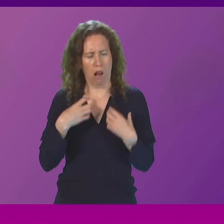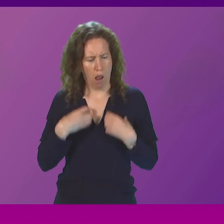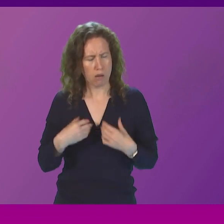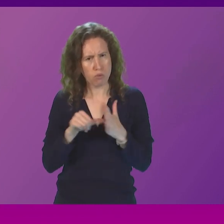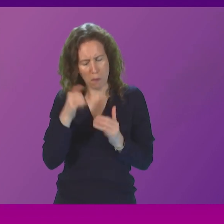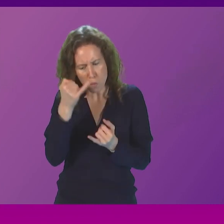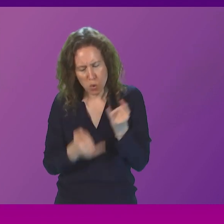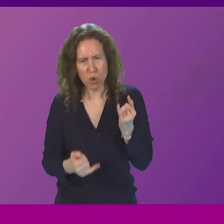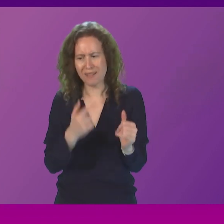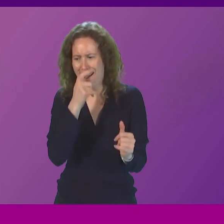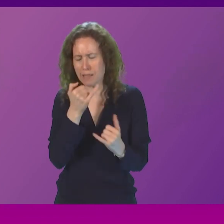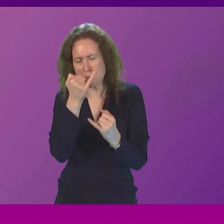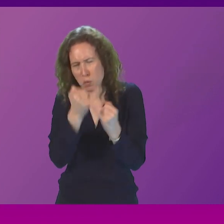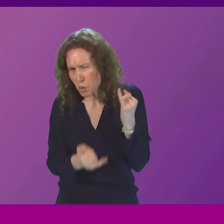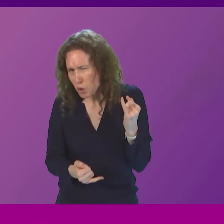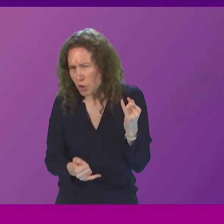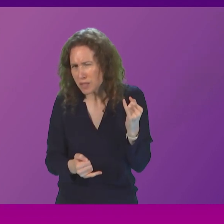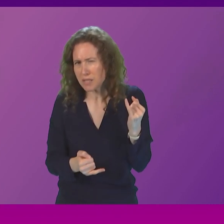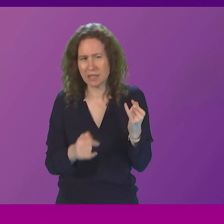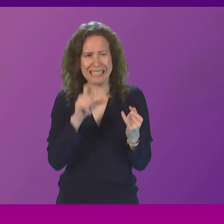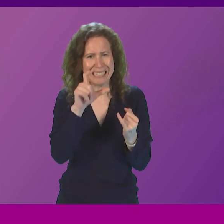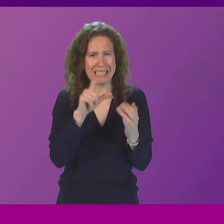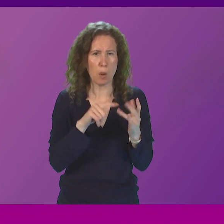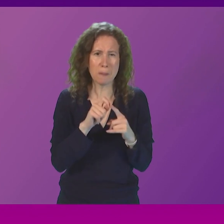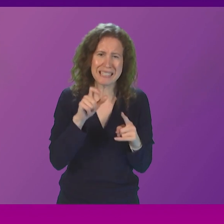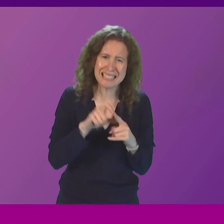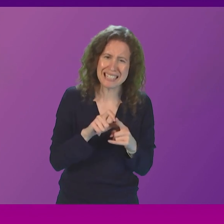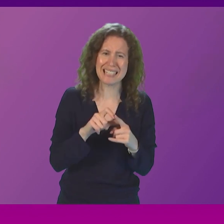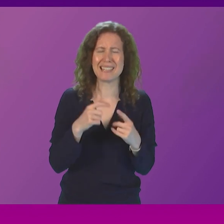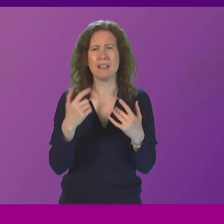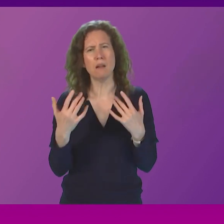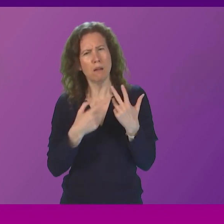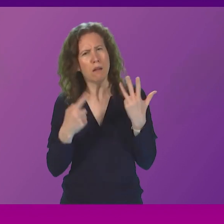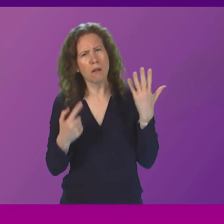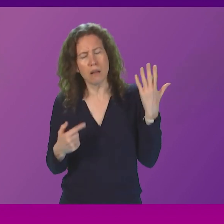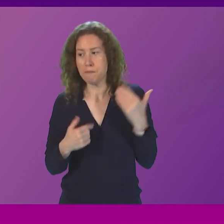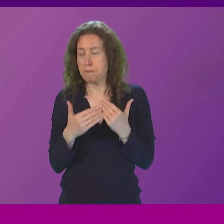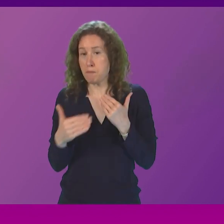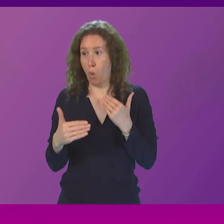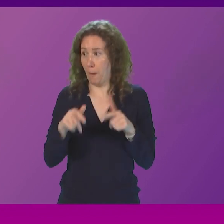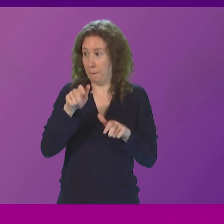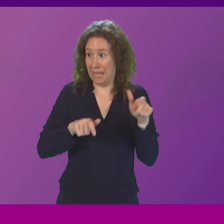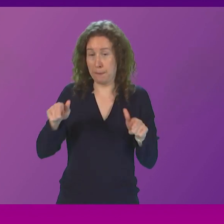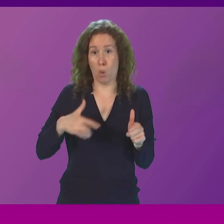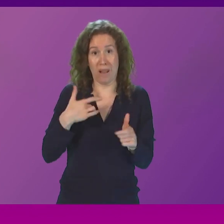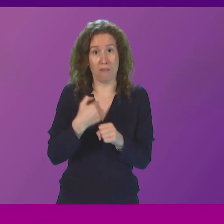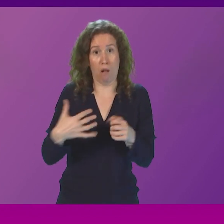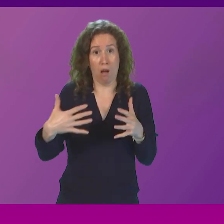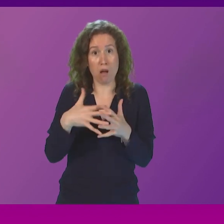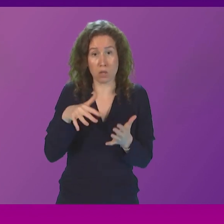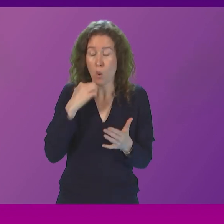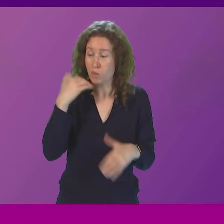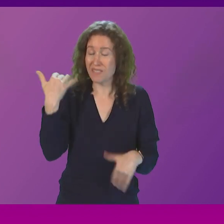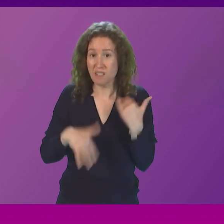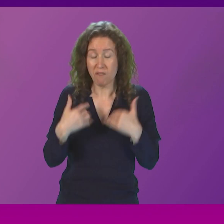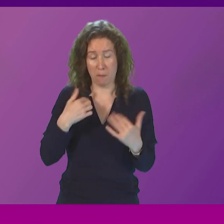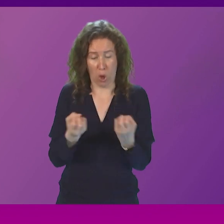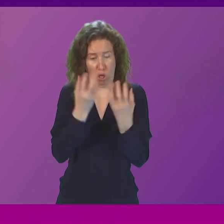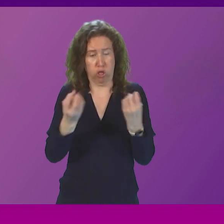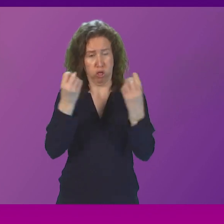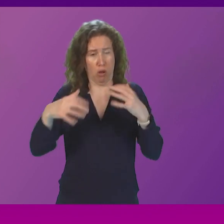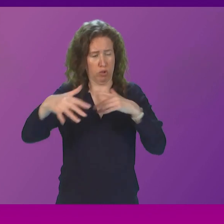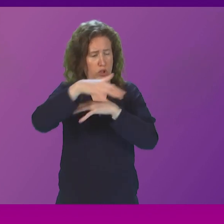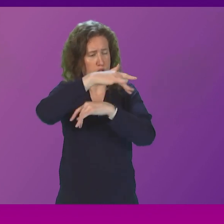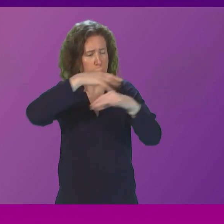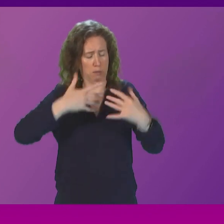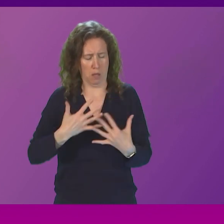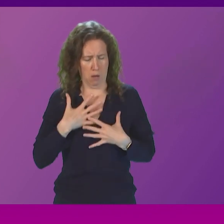and more of Glasgow’s citizens would have suffered dire health consequences.